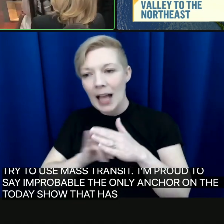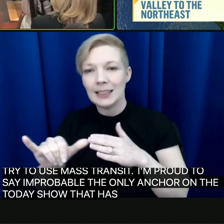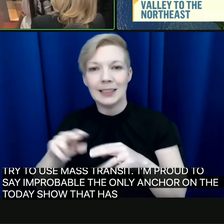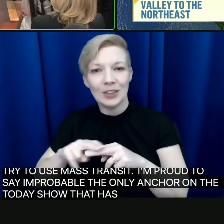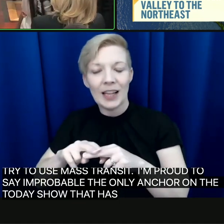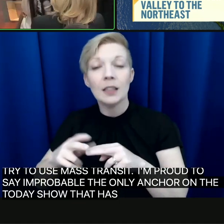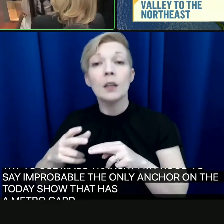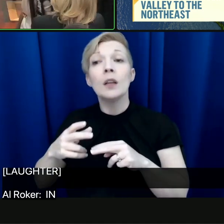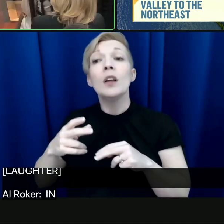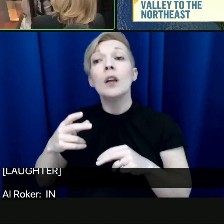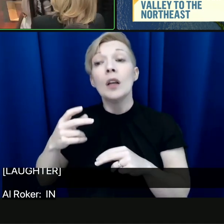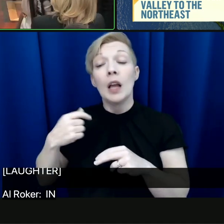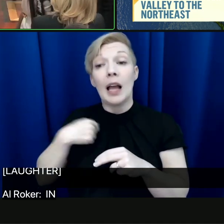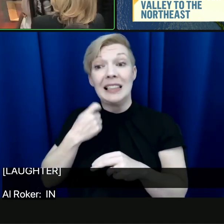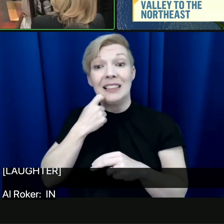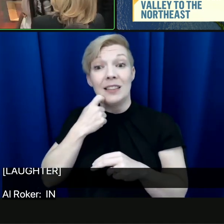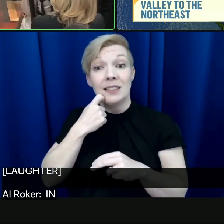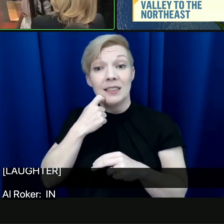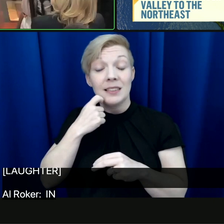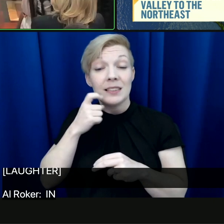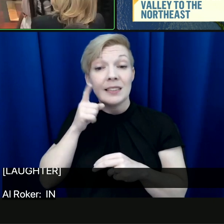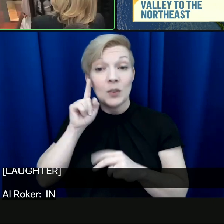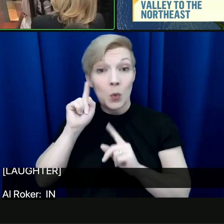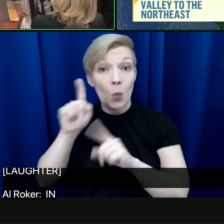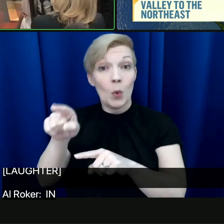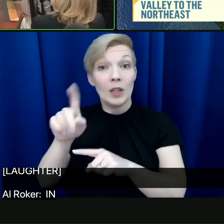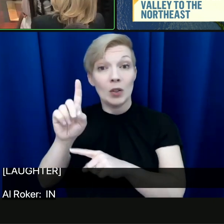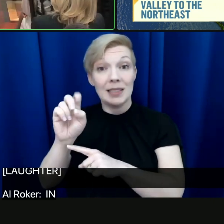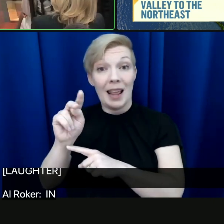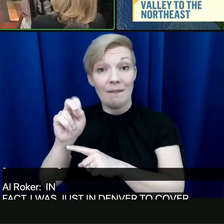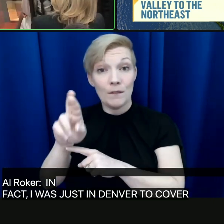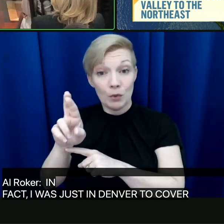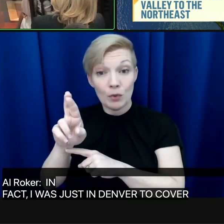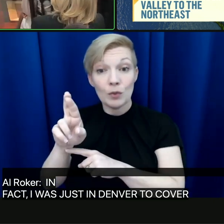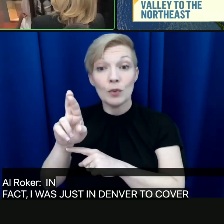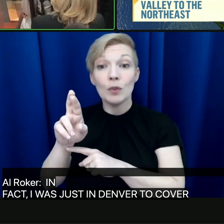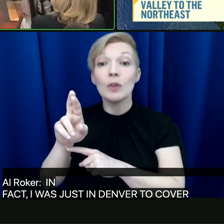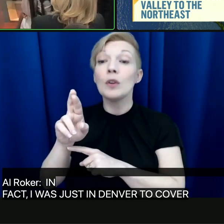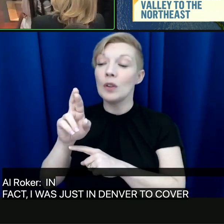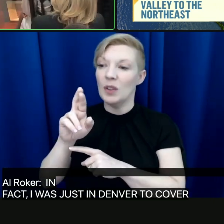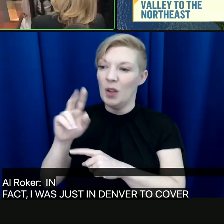to cover the to cover the Denver Broncos the 49ers